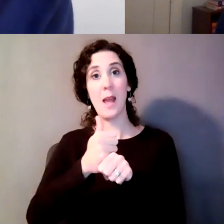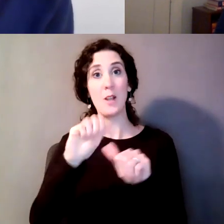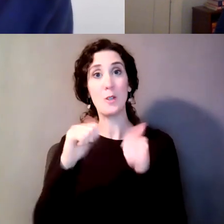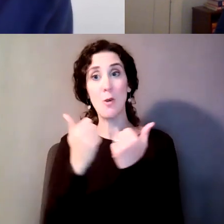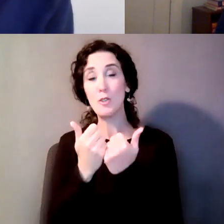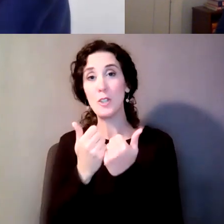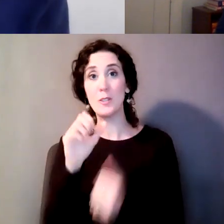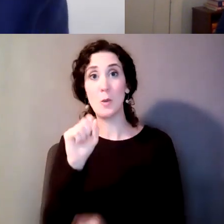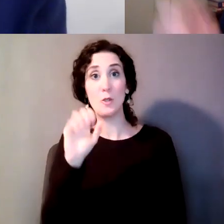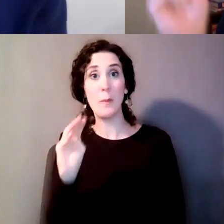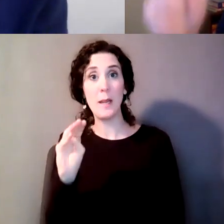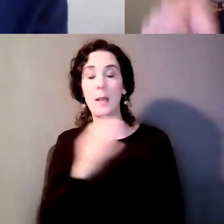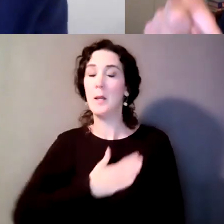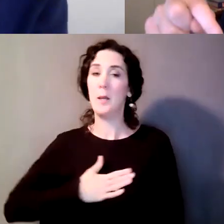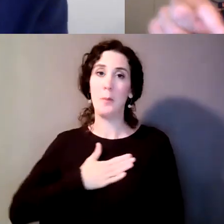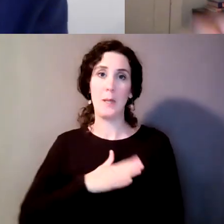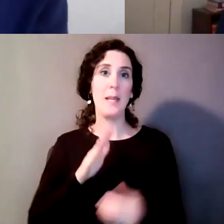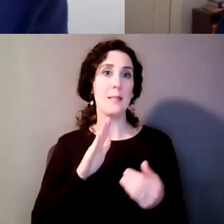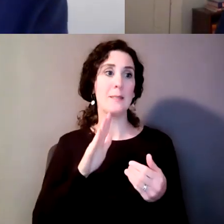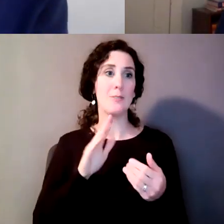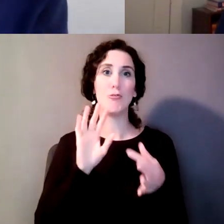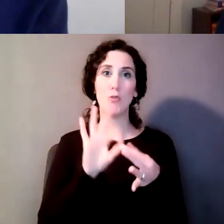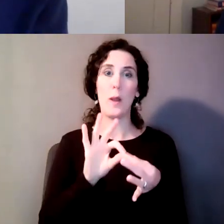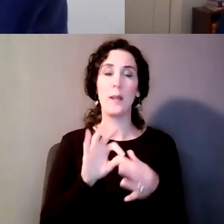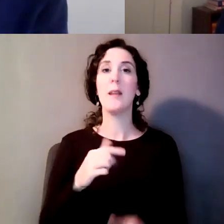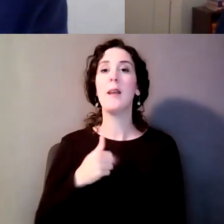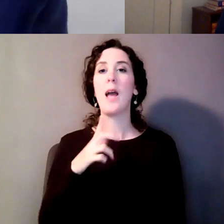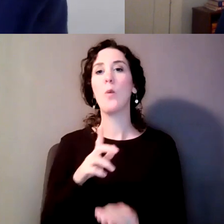we encourage you to do so. We will drop those links right now when the chat box.